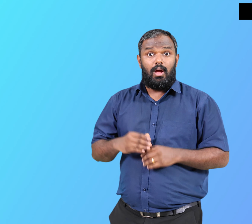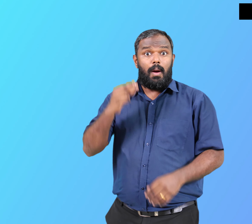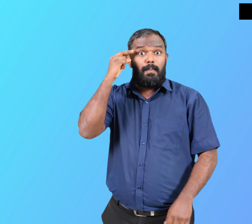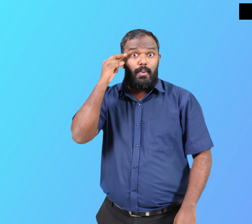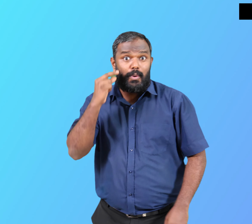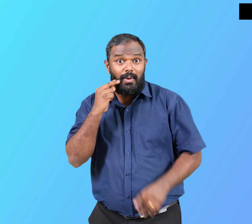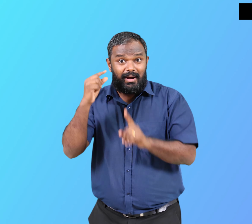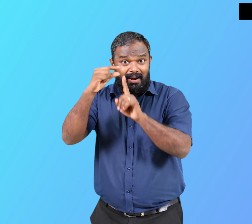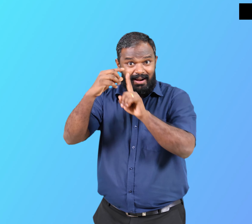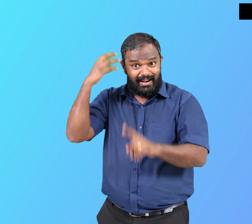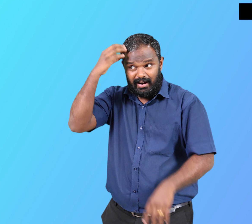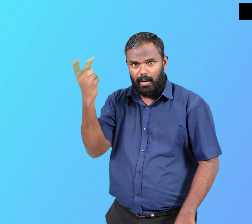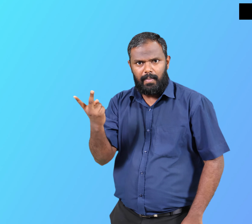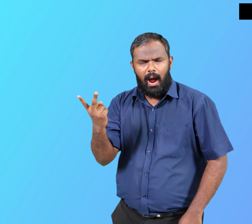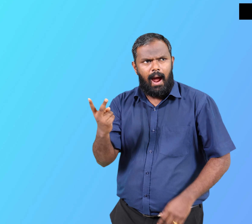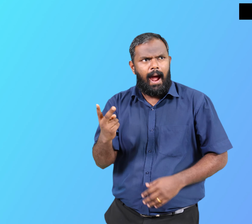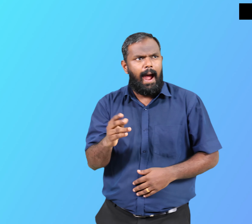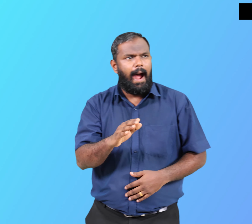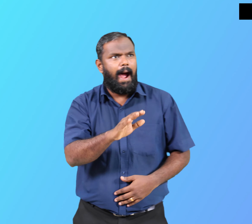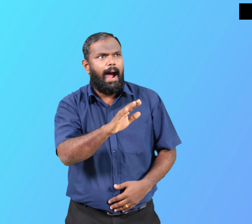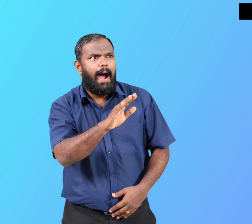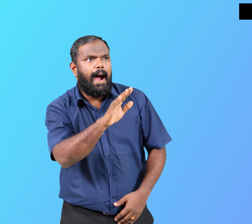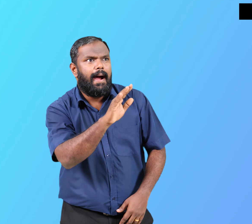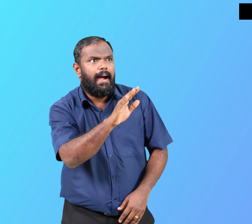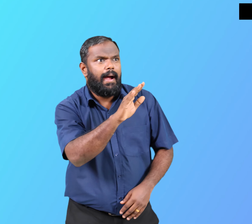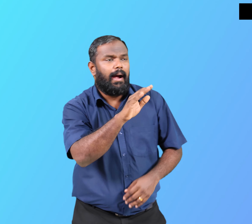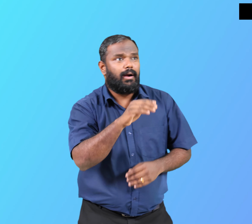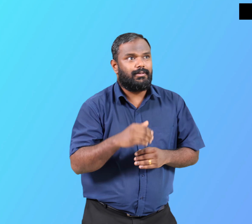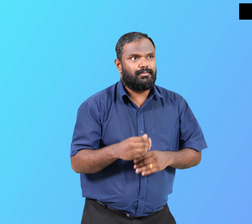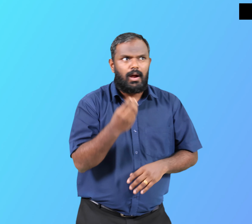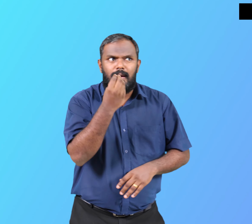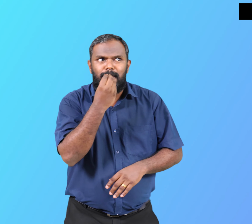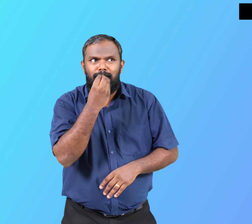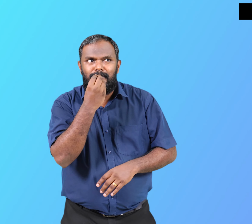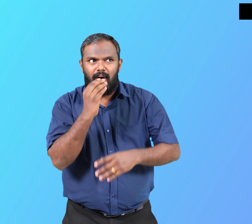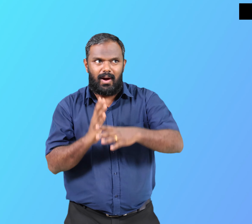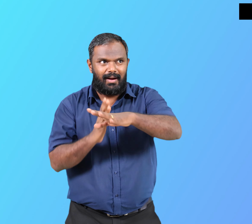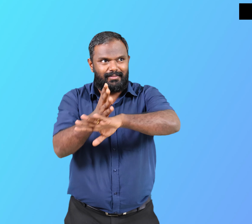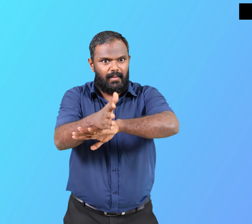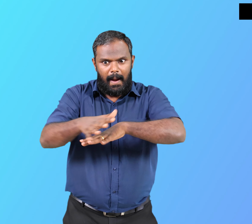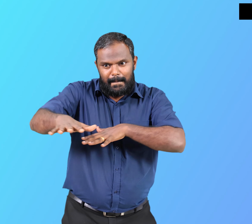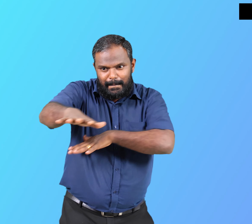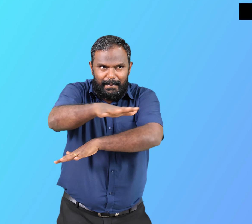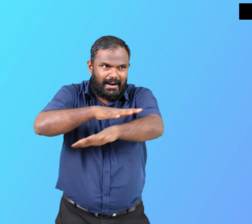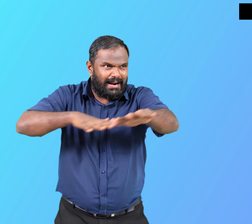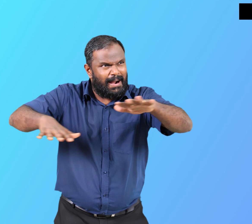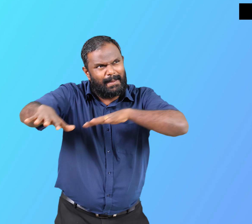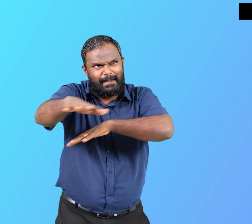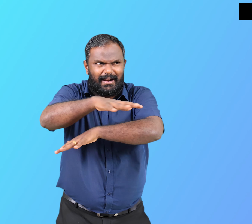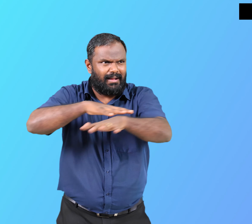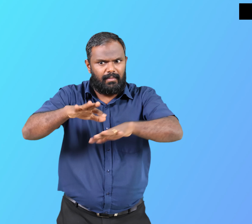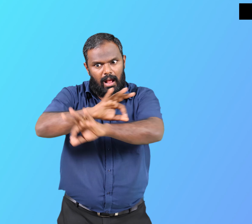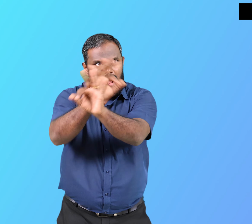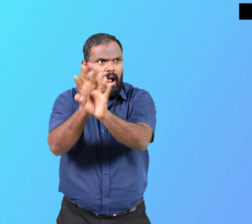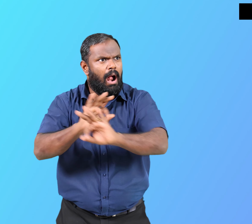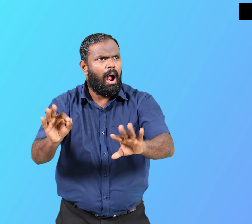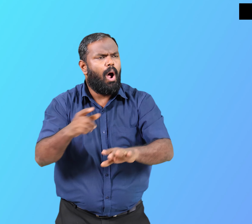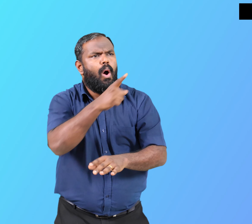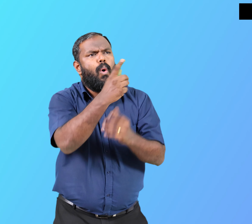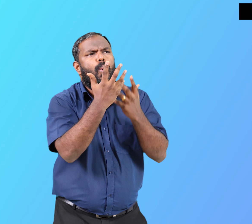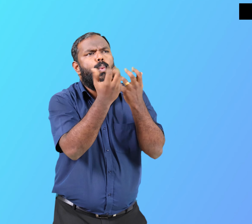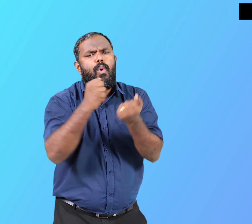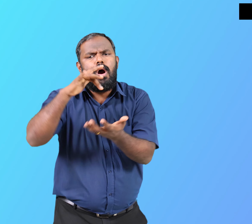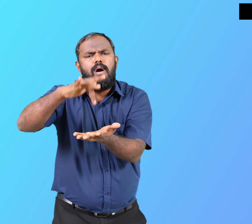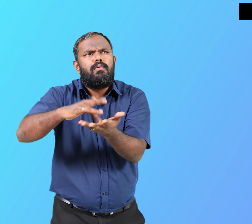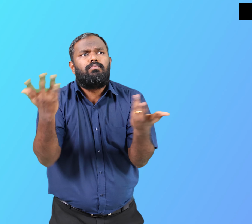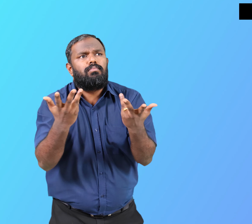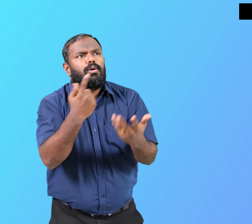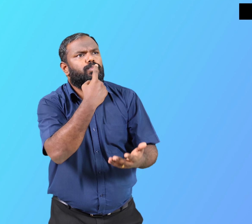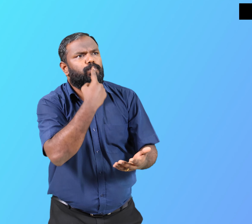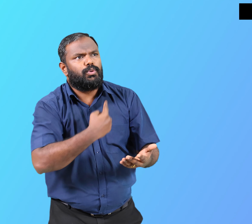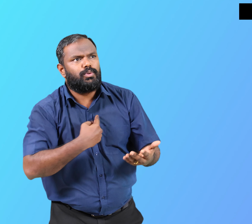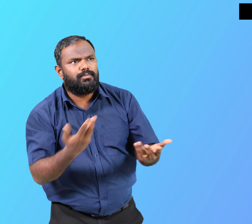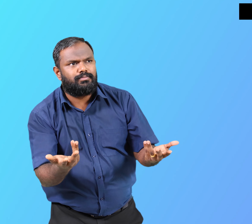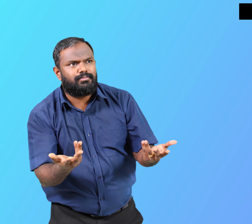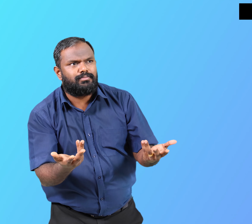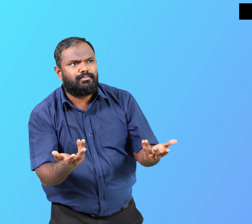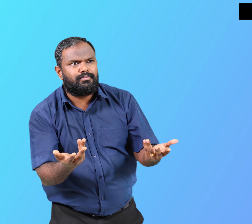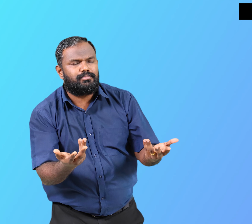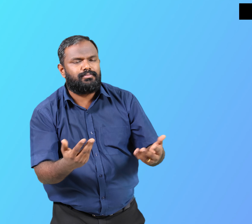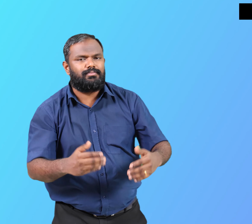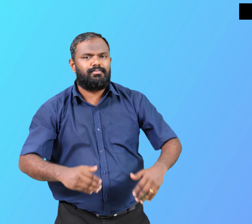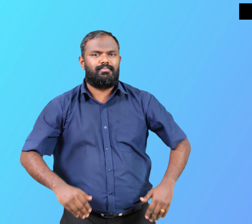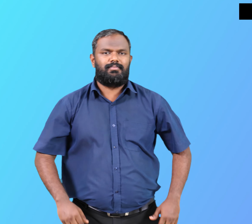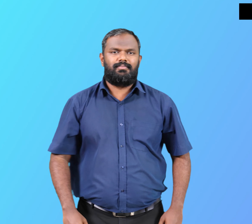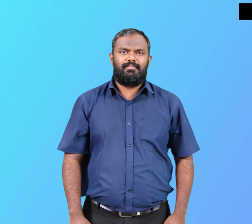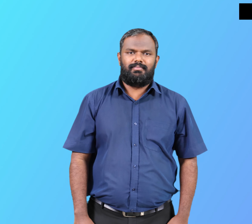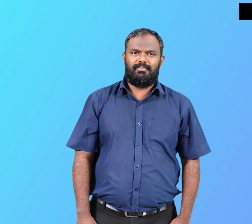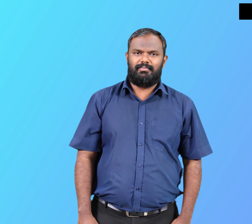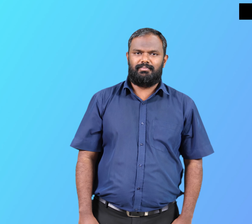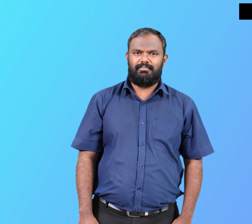They said to him, “Where do you want us to prepare the meal?” He said to them,